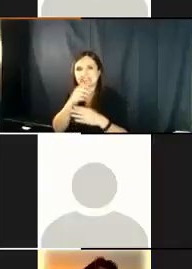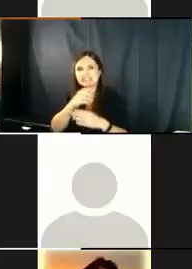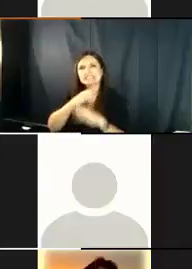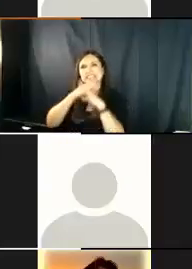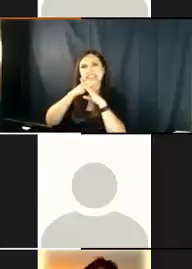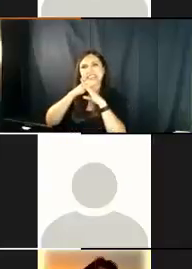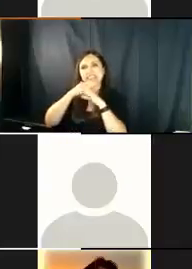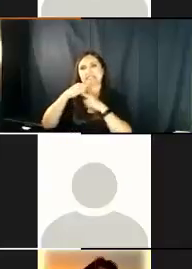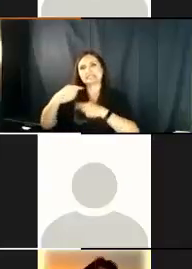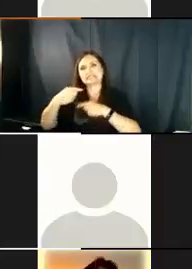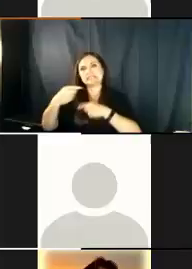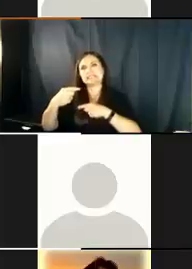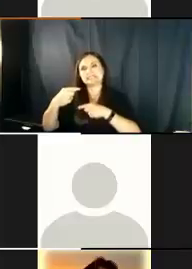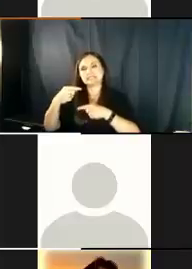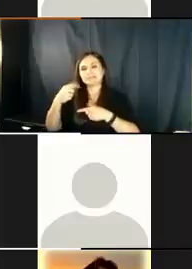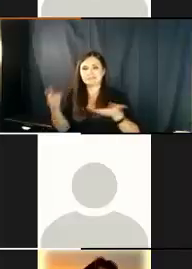And not just here at UT.